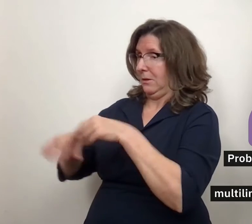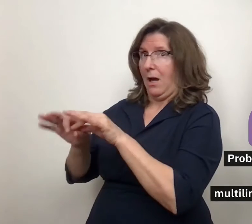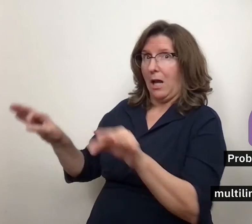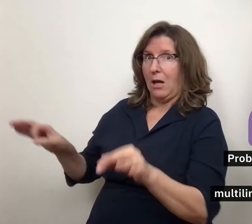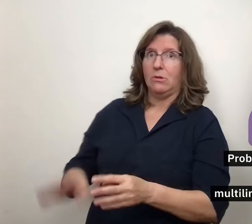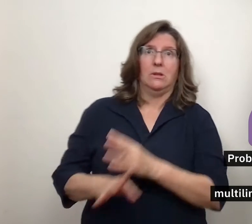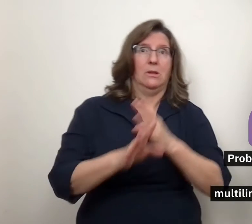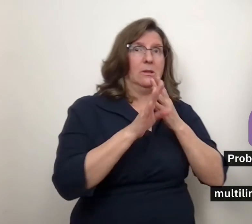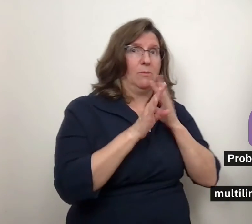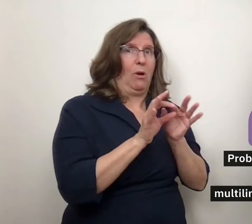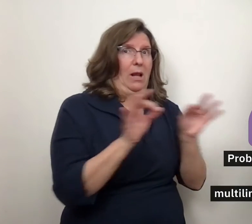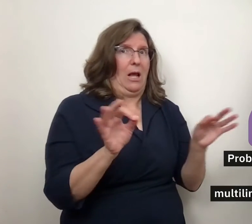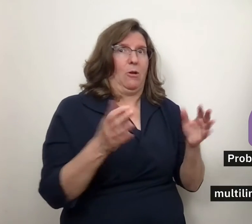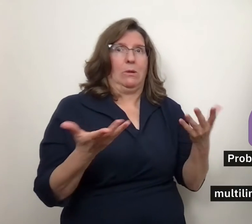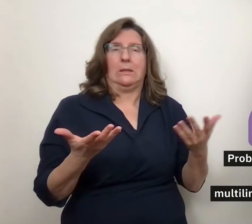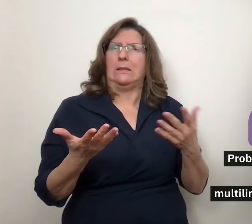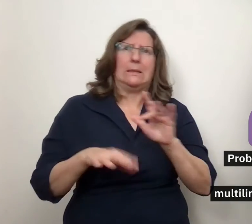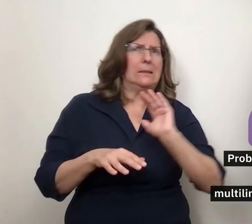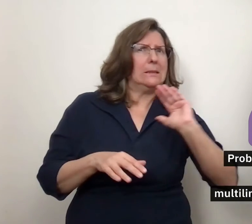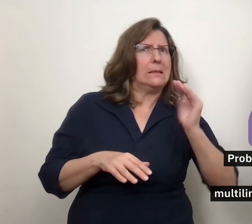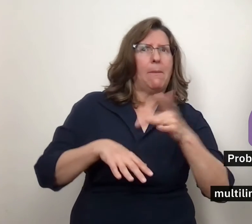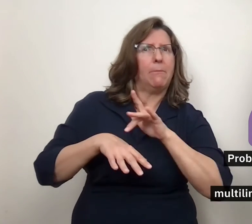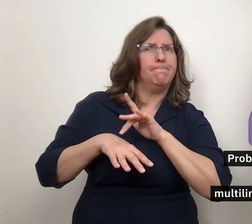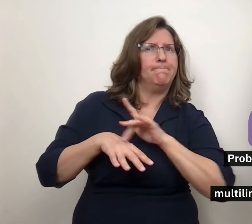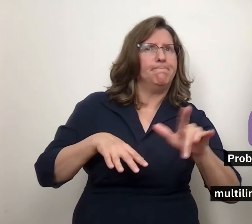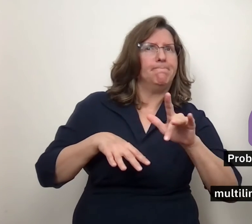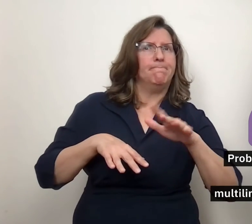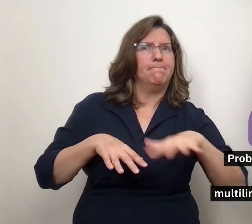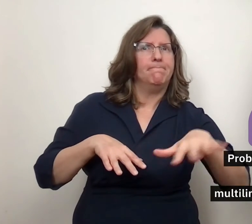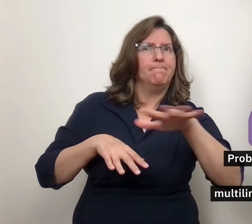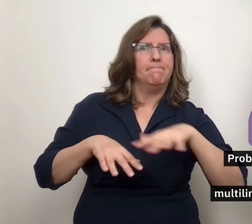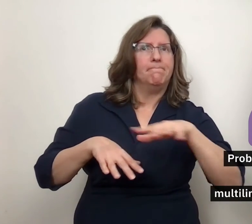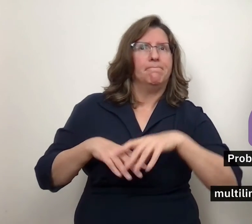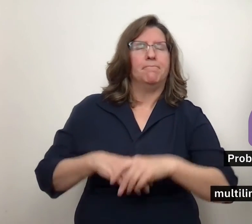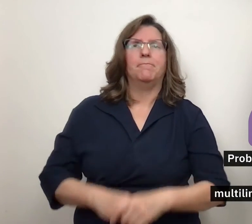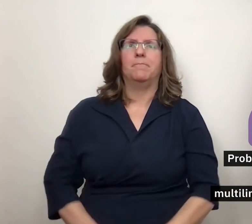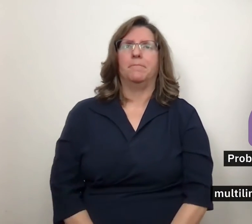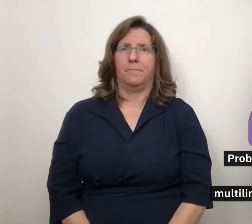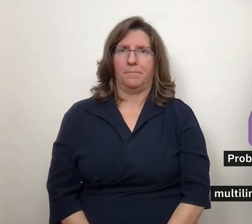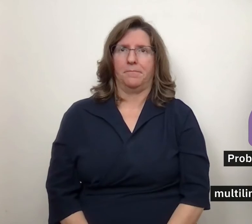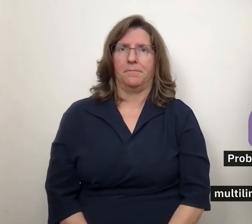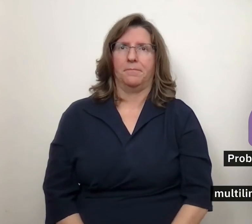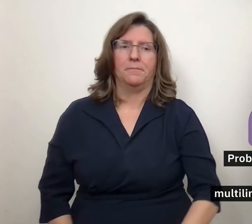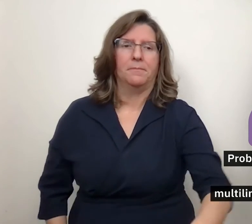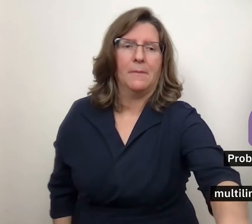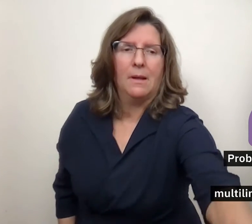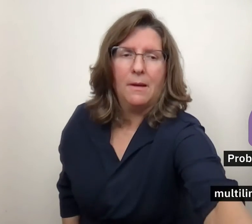Within a deaf aesthetics design, what do we do with images, text and video? The screen design should be clean.